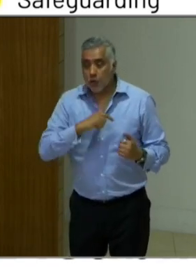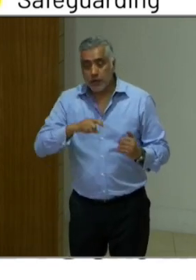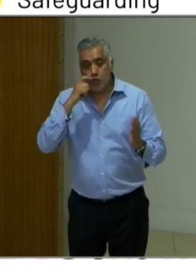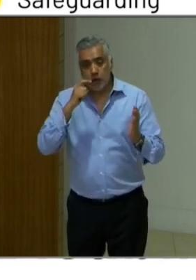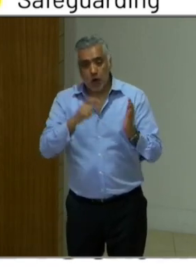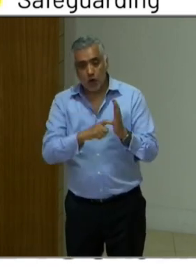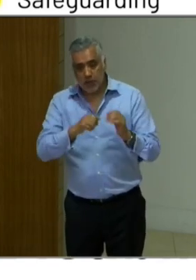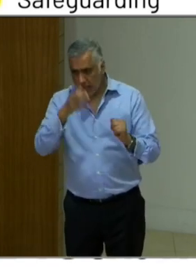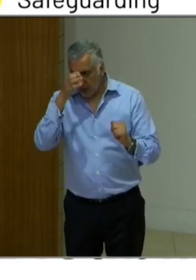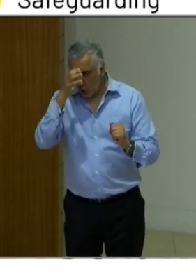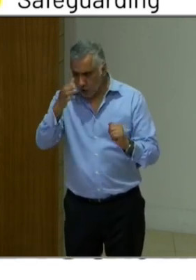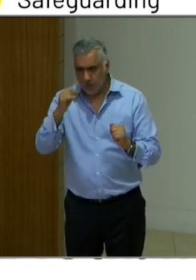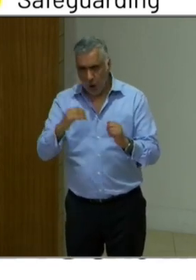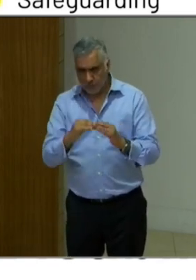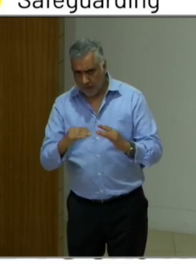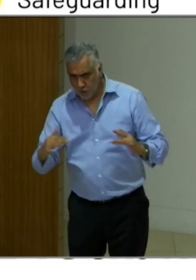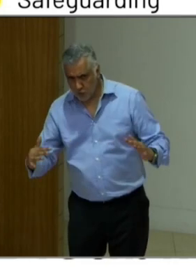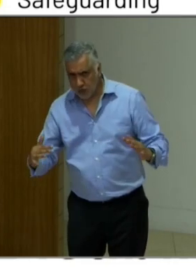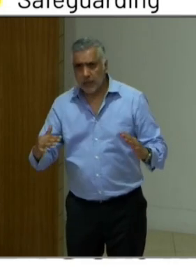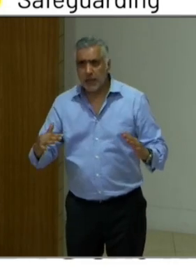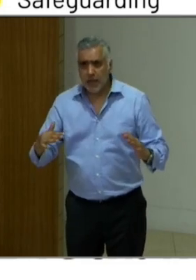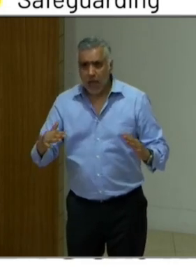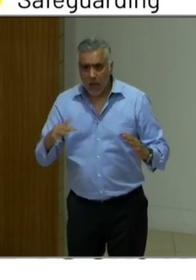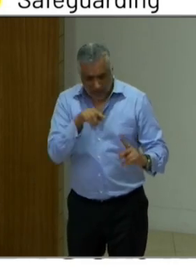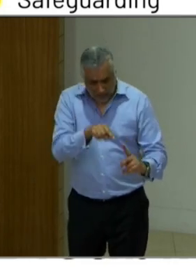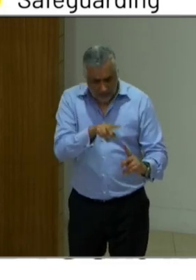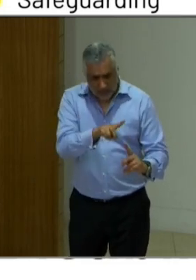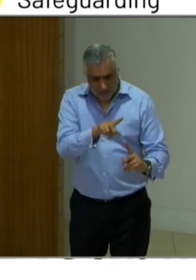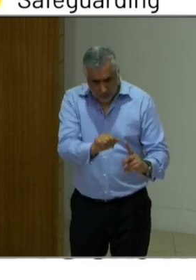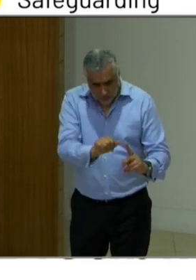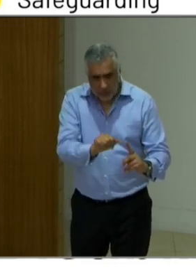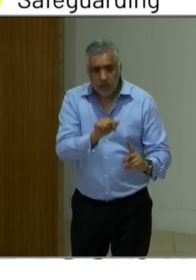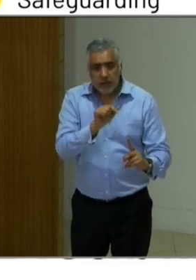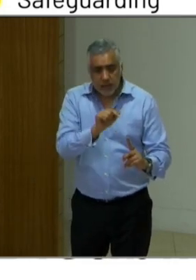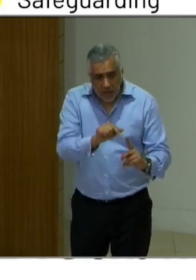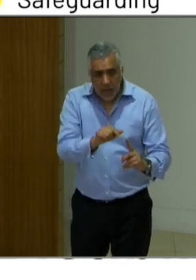concept of the diversity in disability can translate into a precious treasure